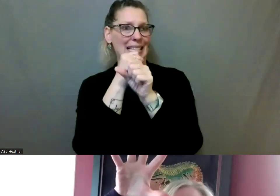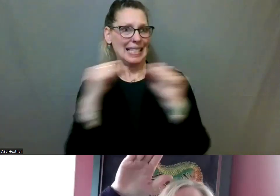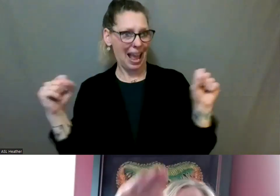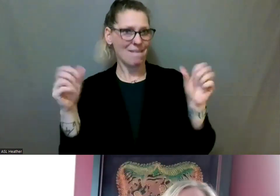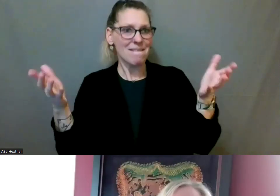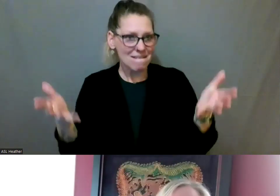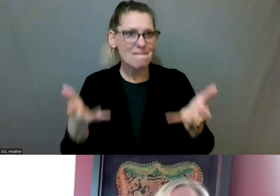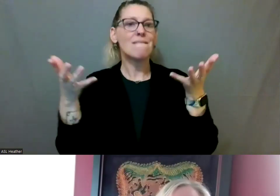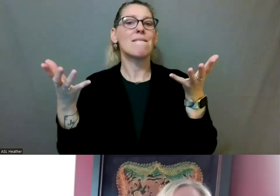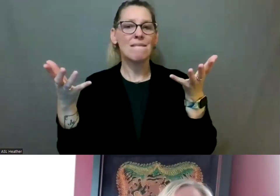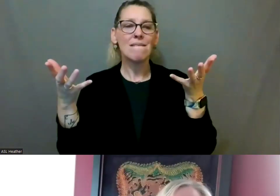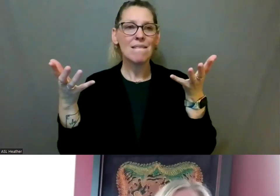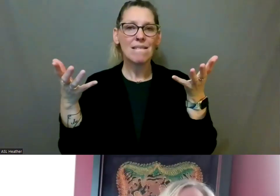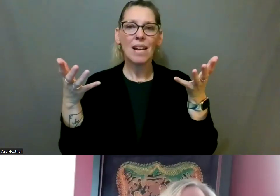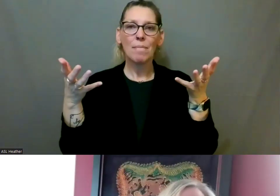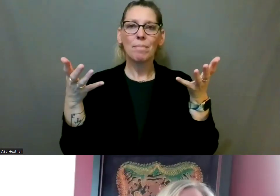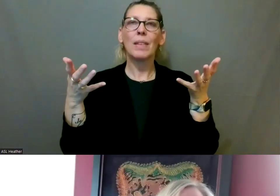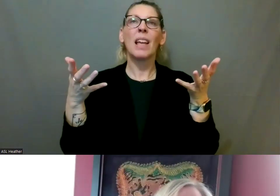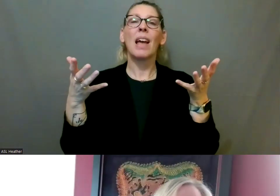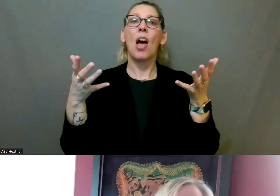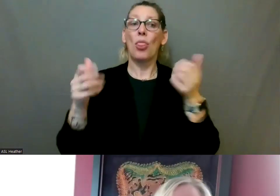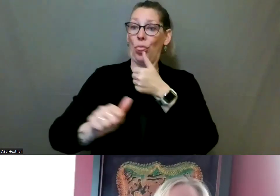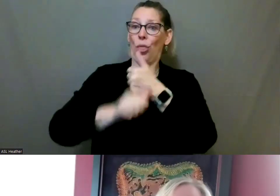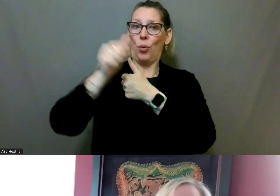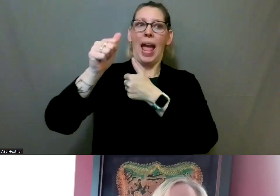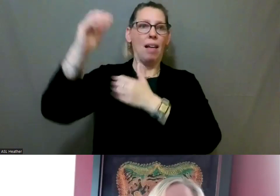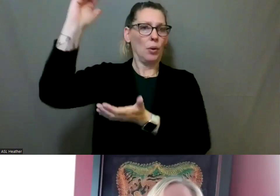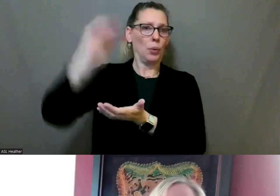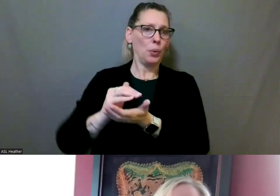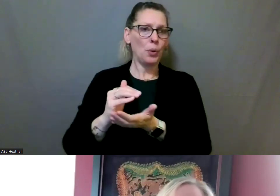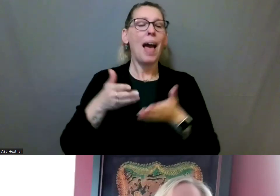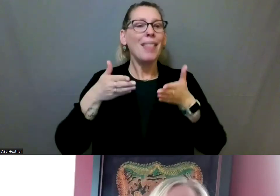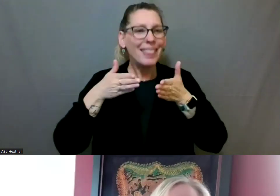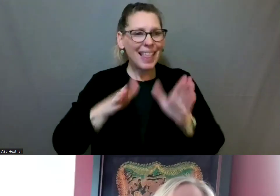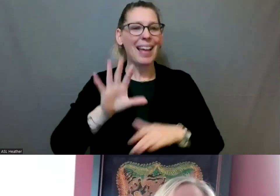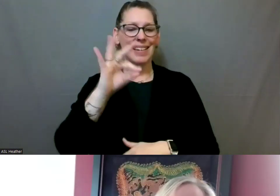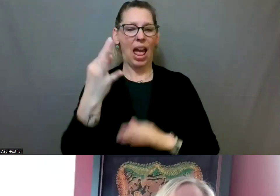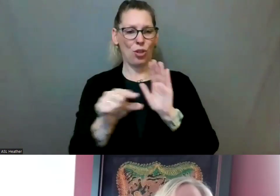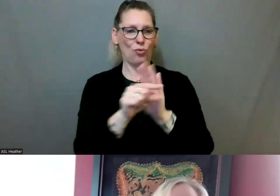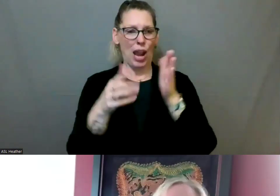You know that threat threshold down like let ninth graders be there alone and navigate the space,